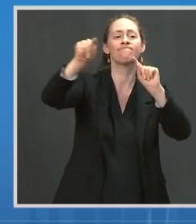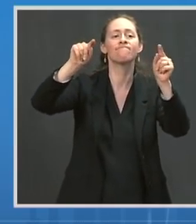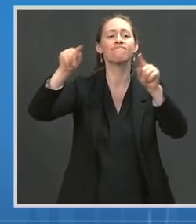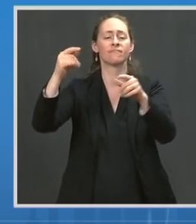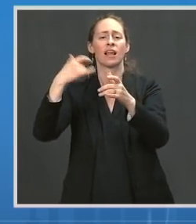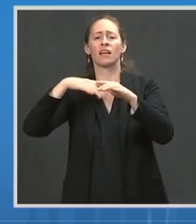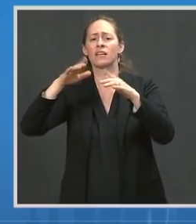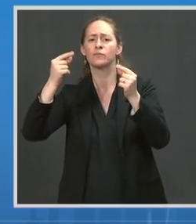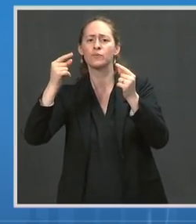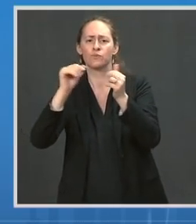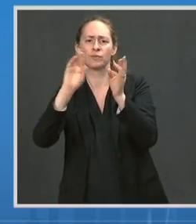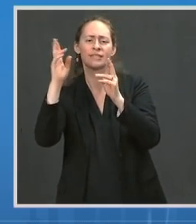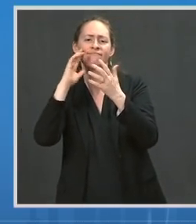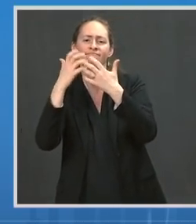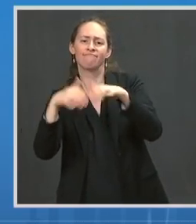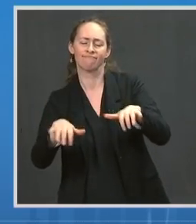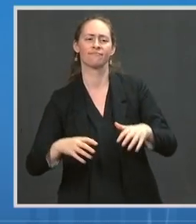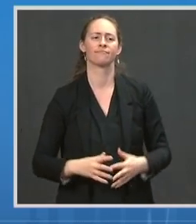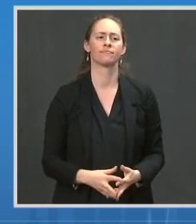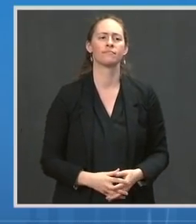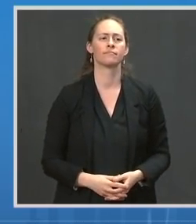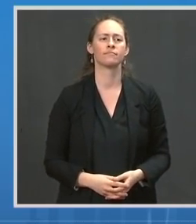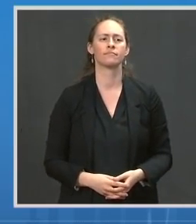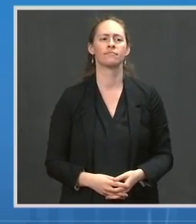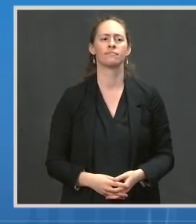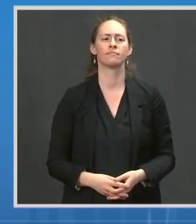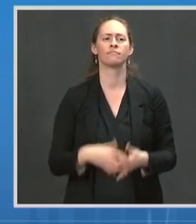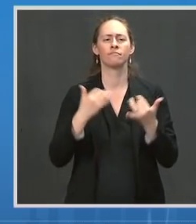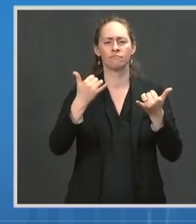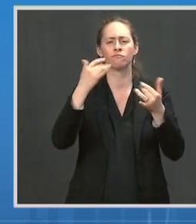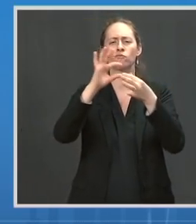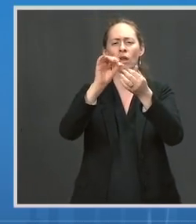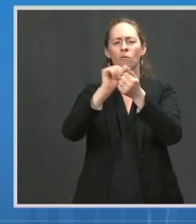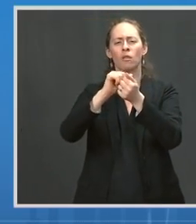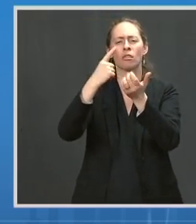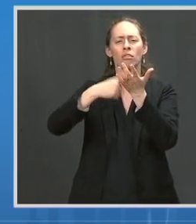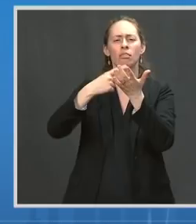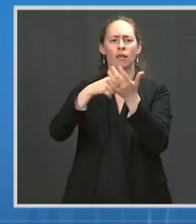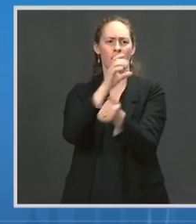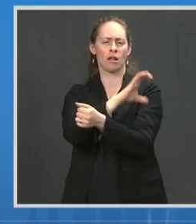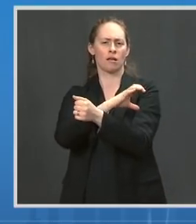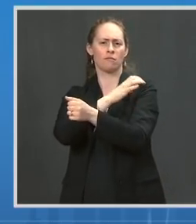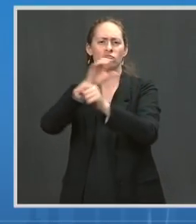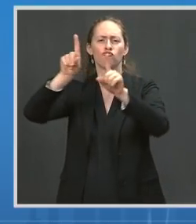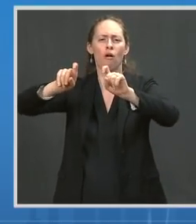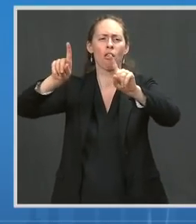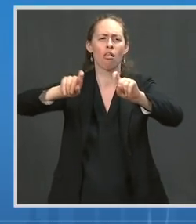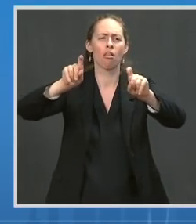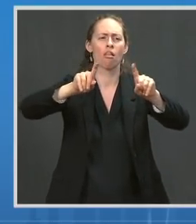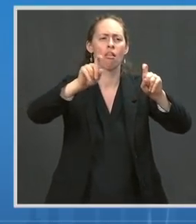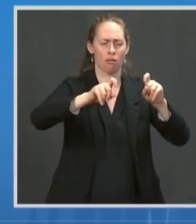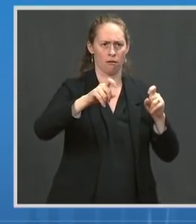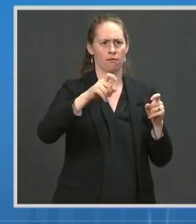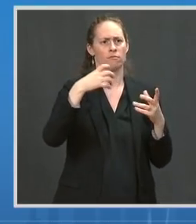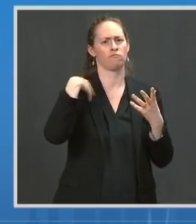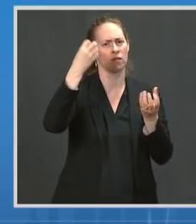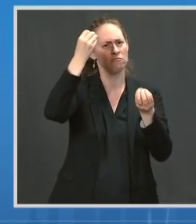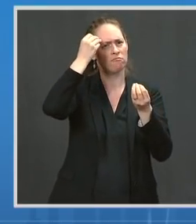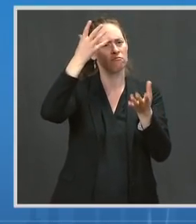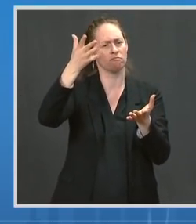Dr. Fauci: Yeah, regarding the clinical trials, in fact, ongoing already are clinical trials looking at a boost